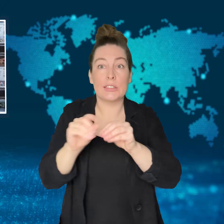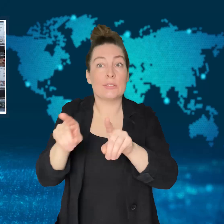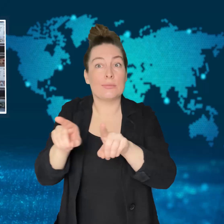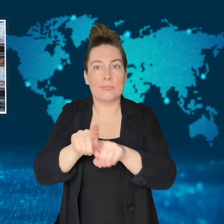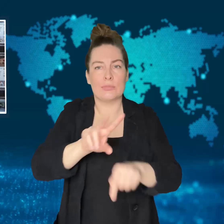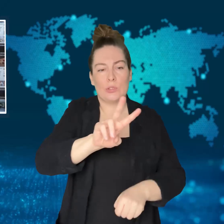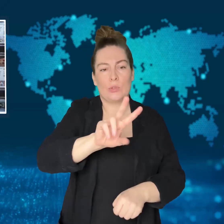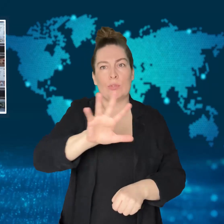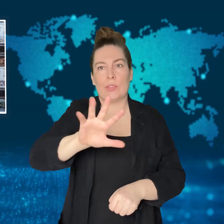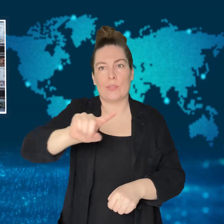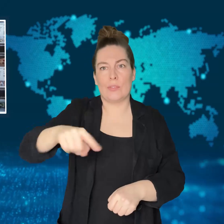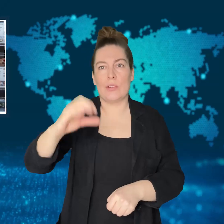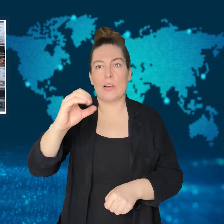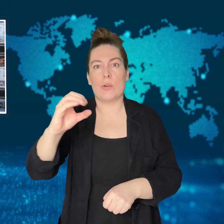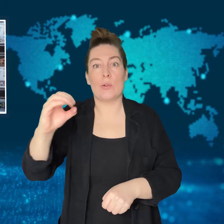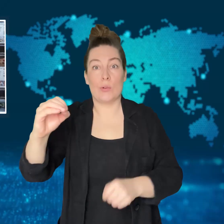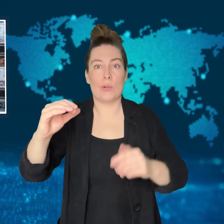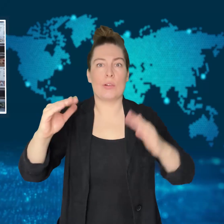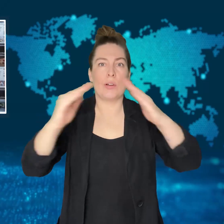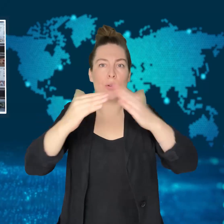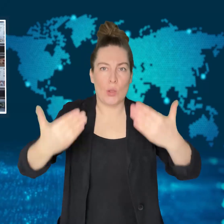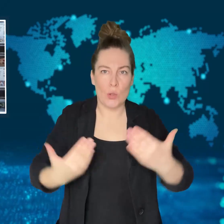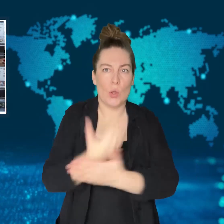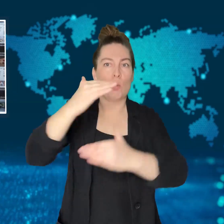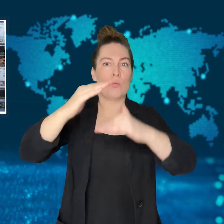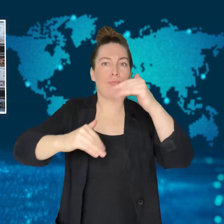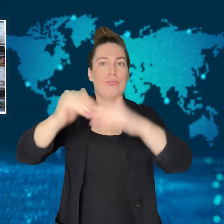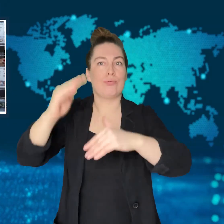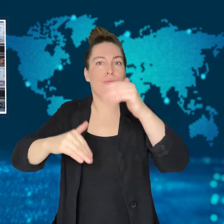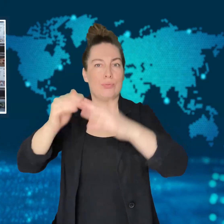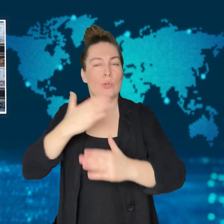who provide affordable rent to